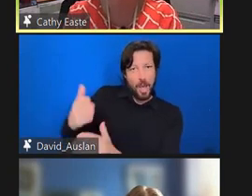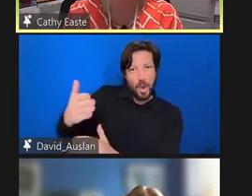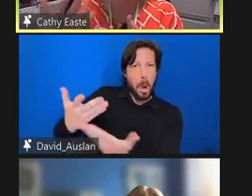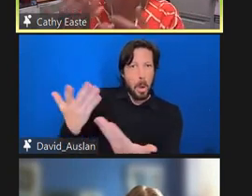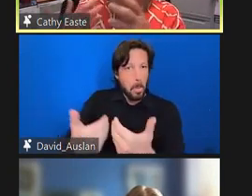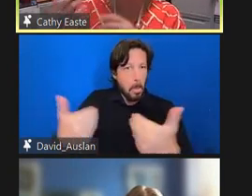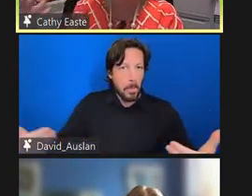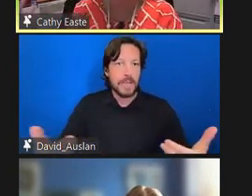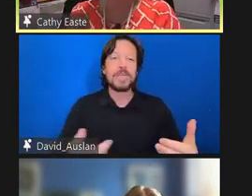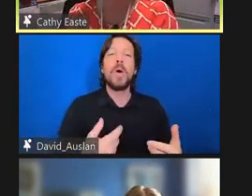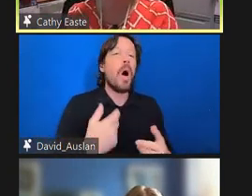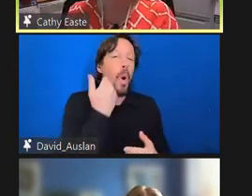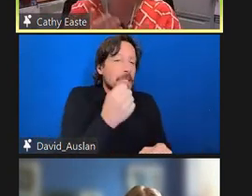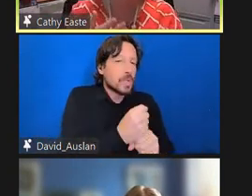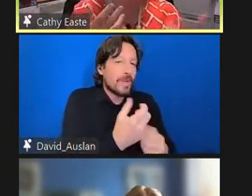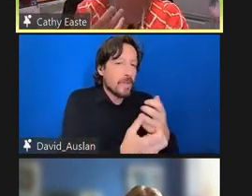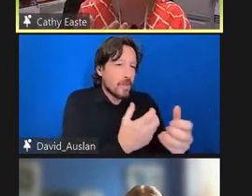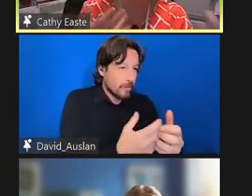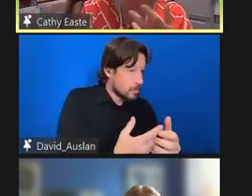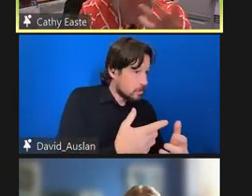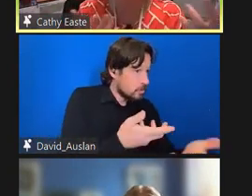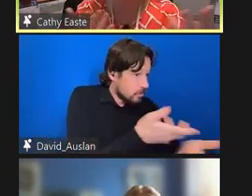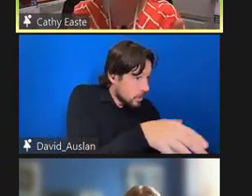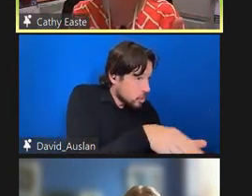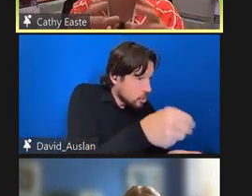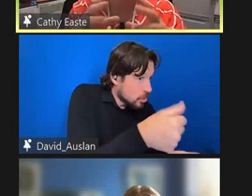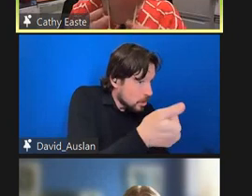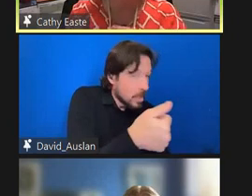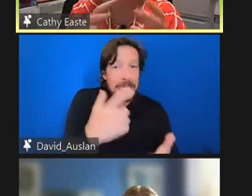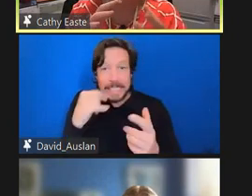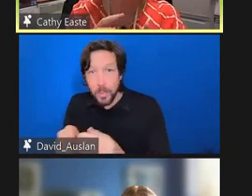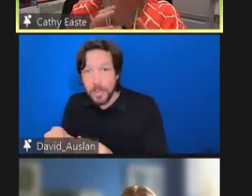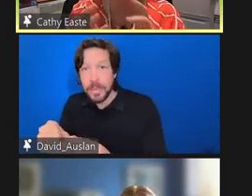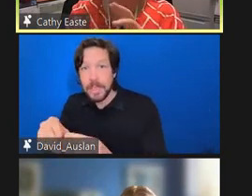We'll check back with the interpreter. We'll check back with the teachers at times and what is needed